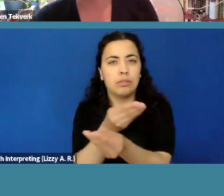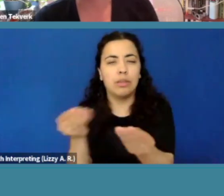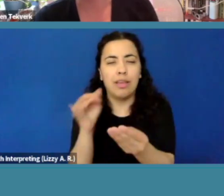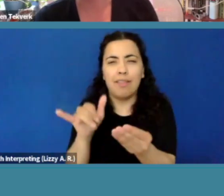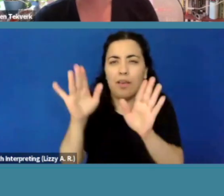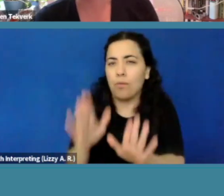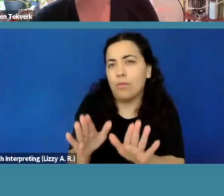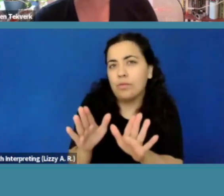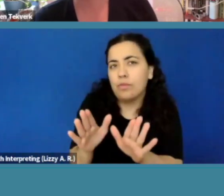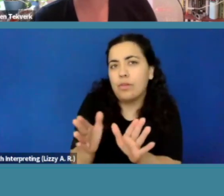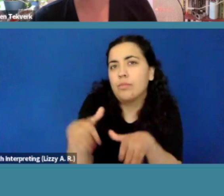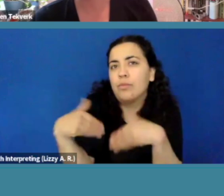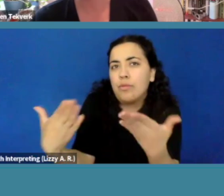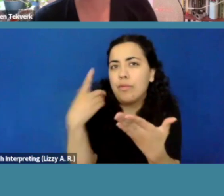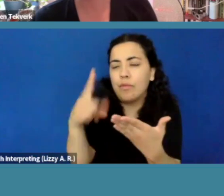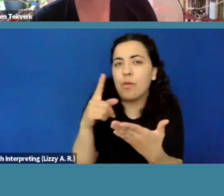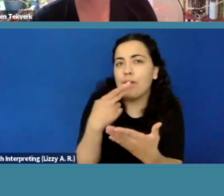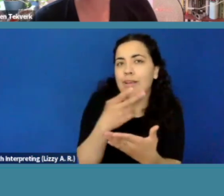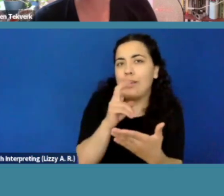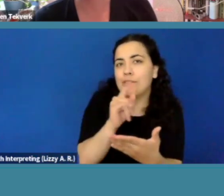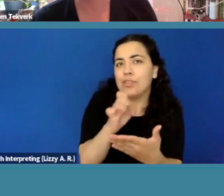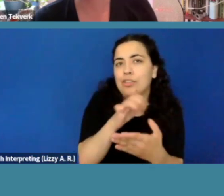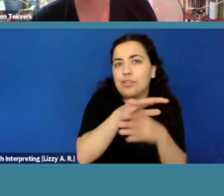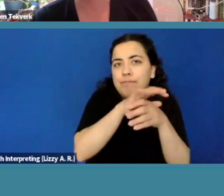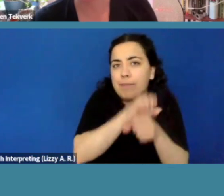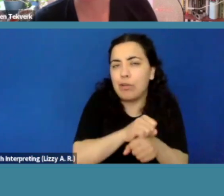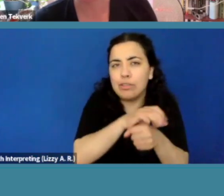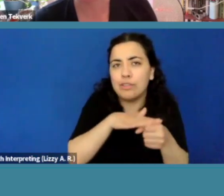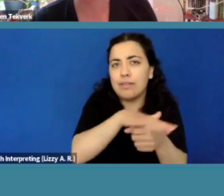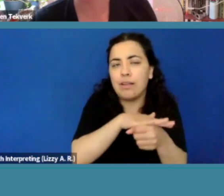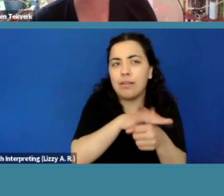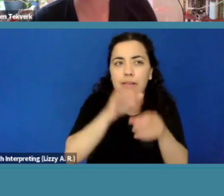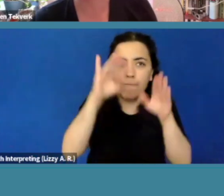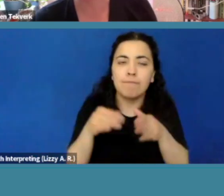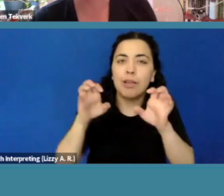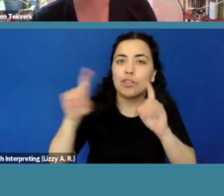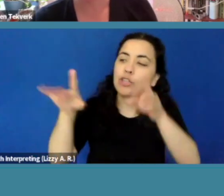where heritage sites are focusing a lot of their educational programming already.